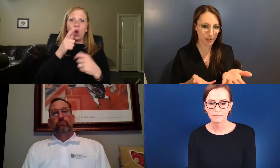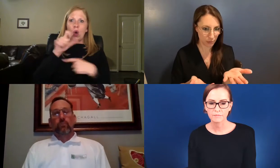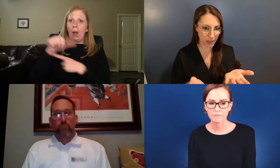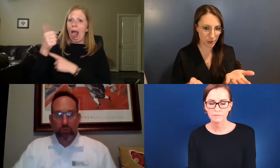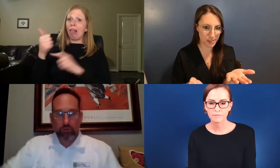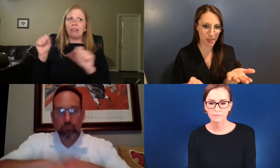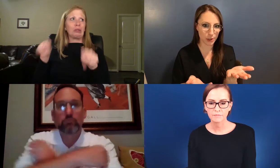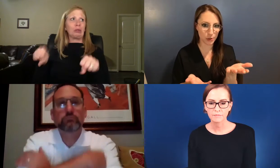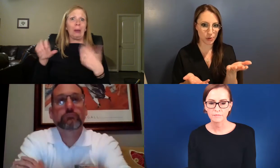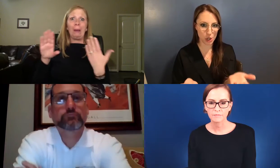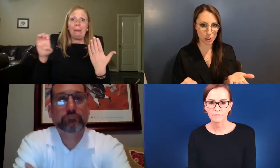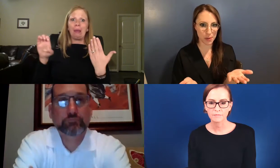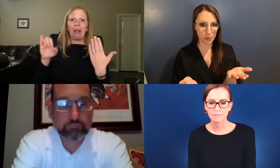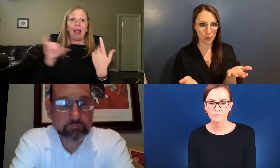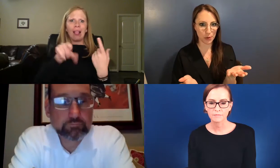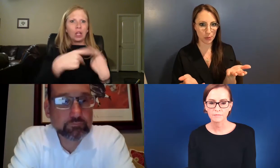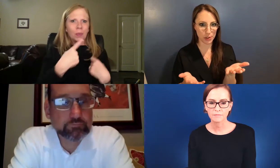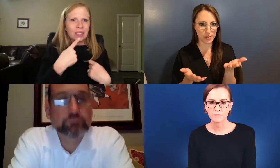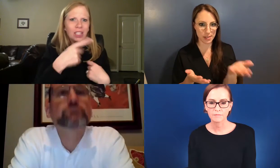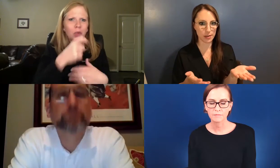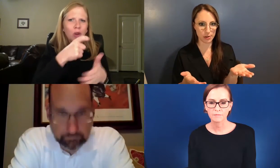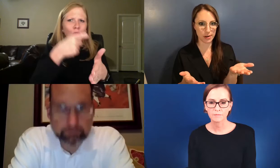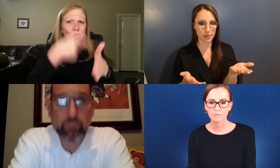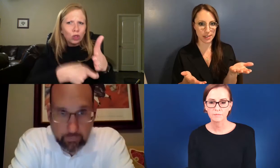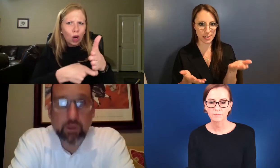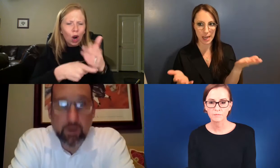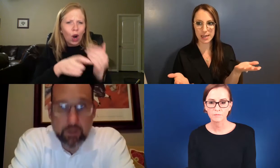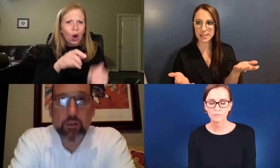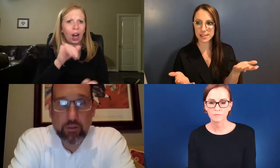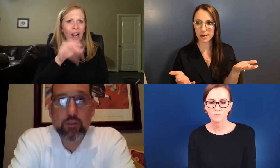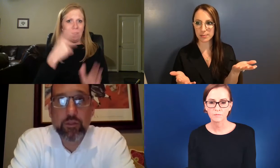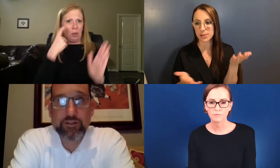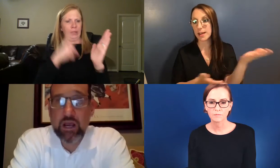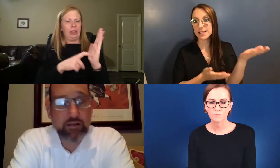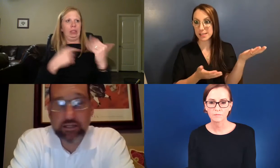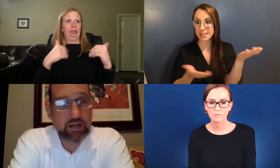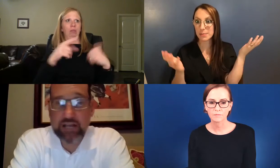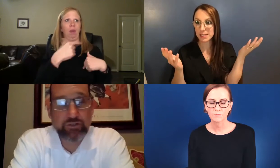Like you said, you don't charge people when you see that there definitely has case. That's right, that's right,